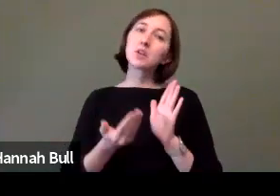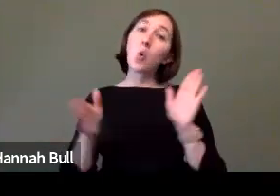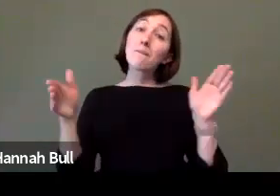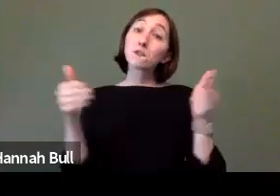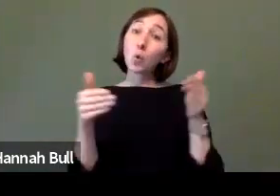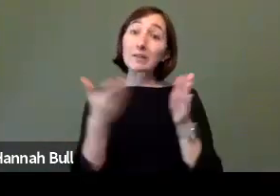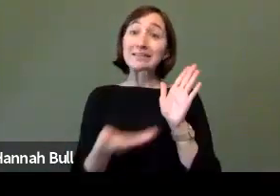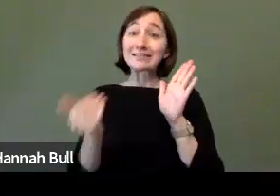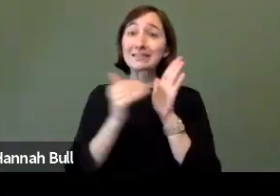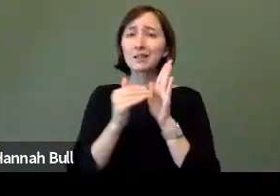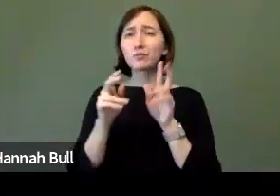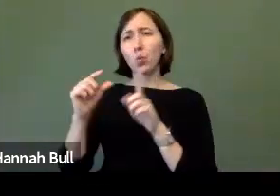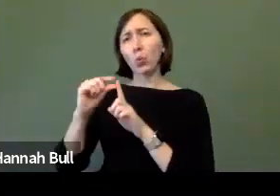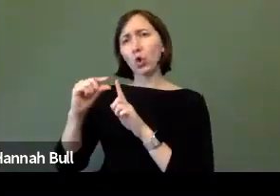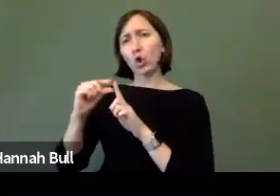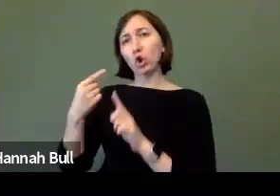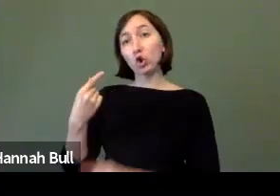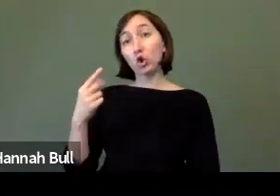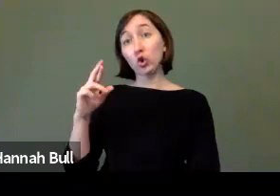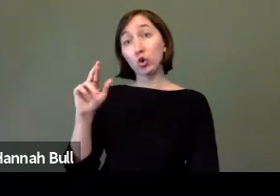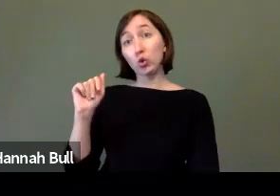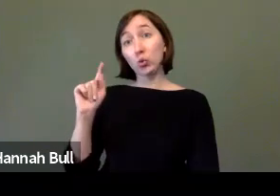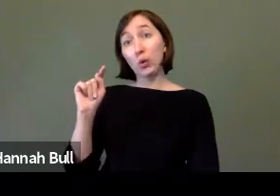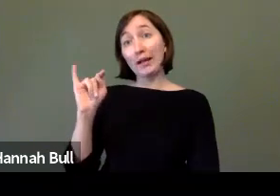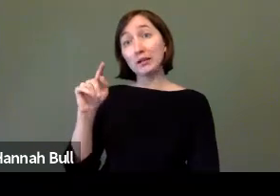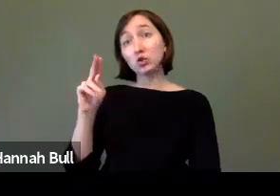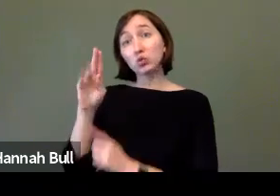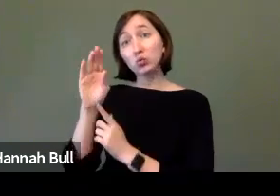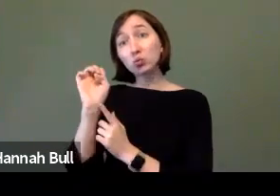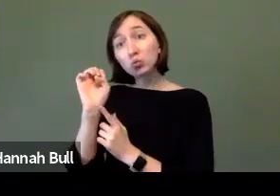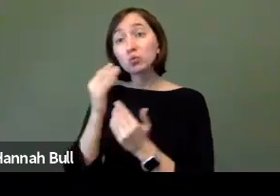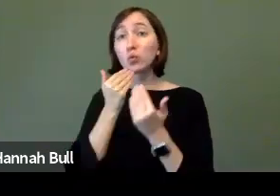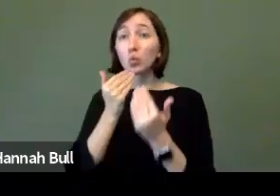Often times it's easy to focus on the negative.